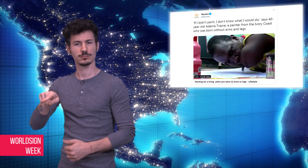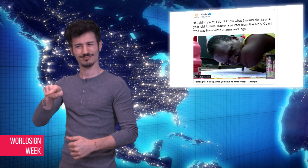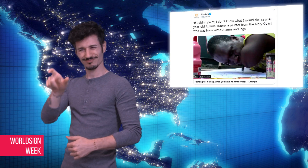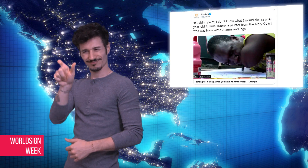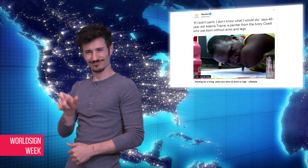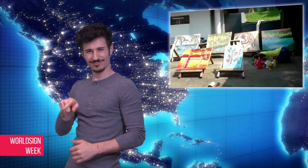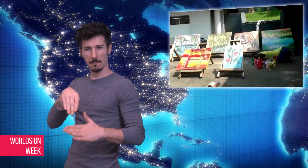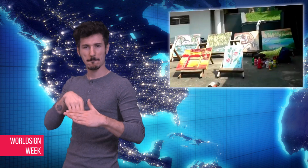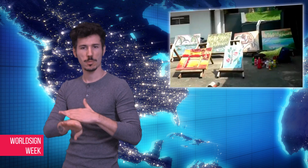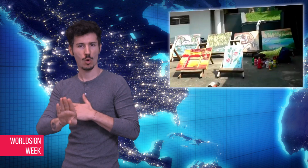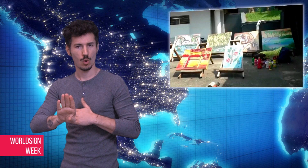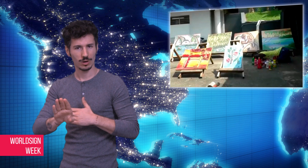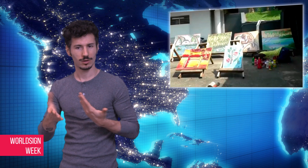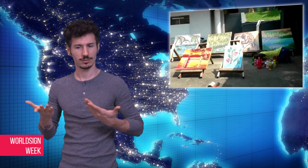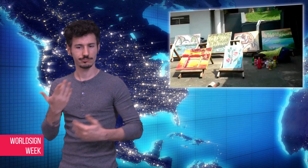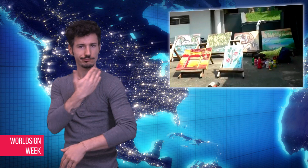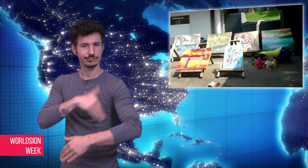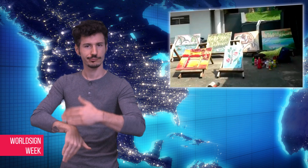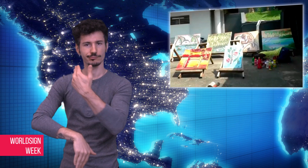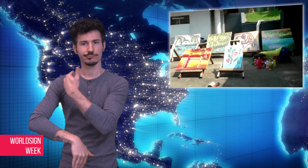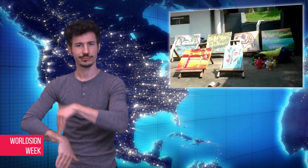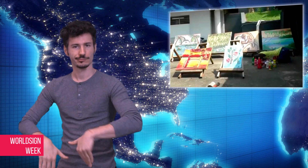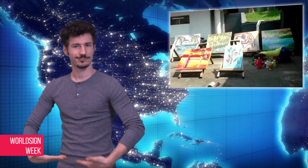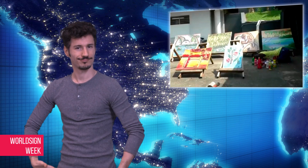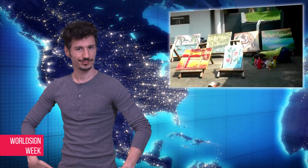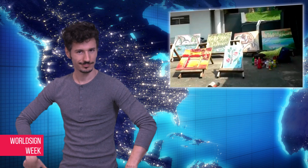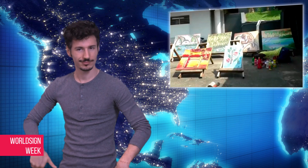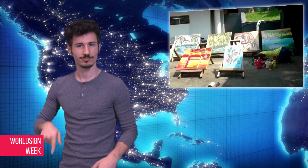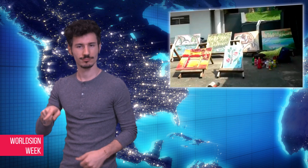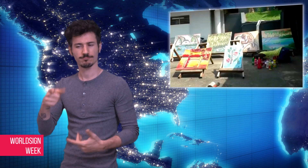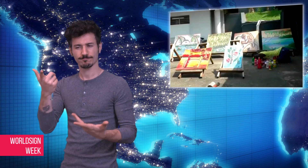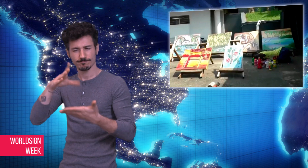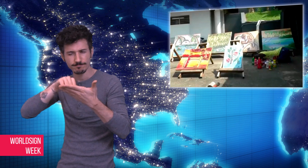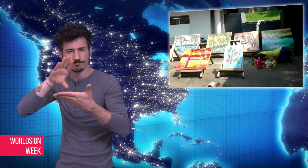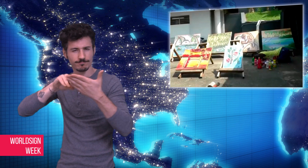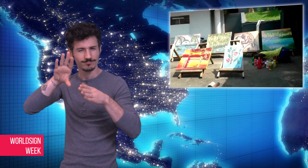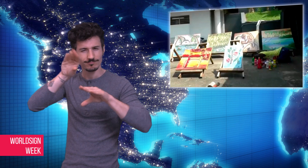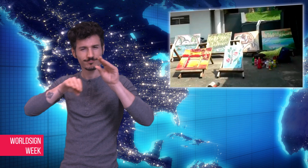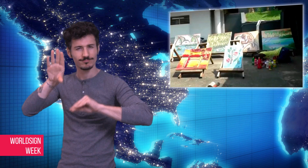arms and legs. He learned to draw and uses his